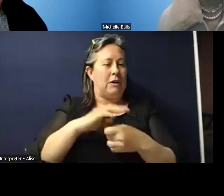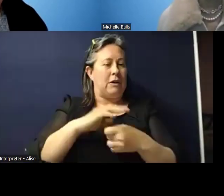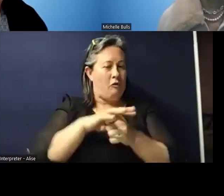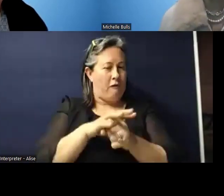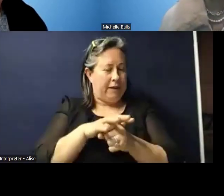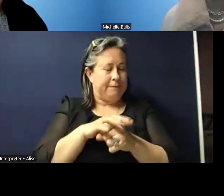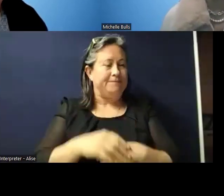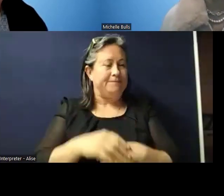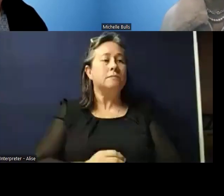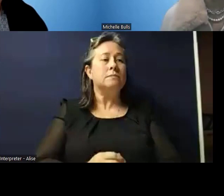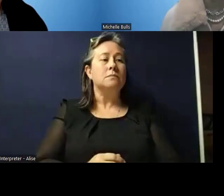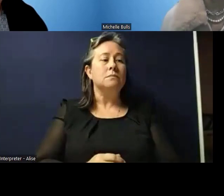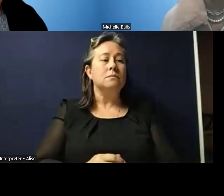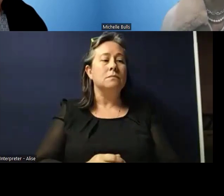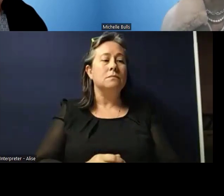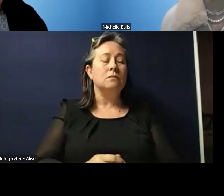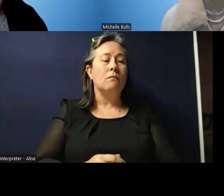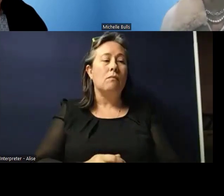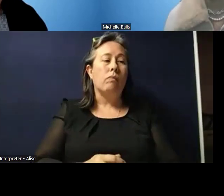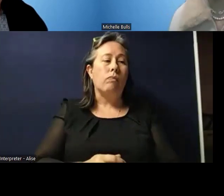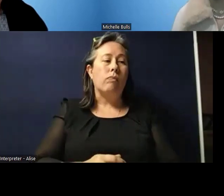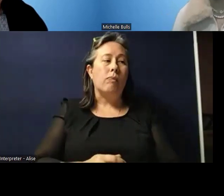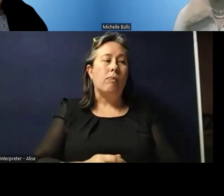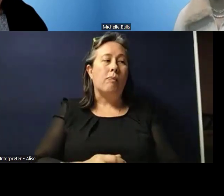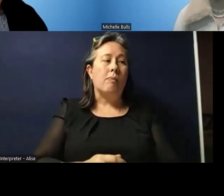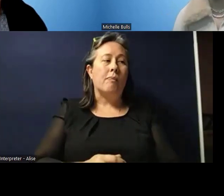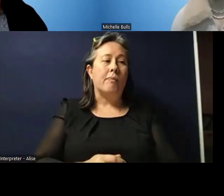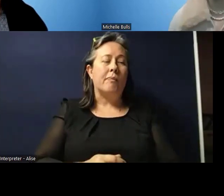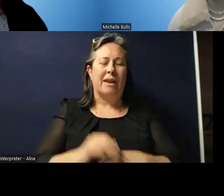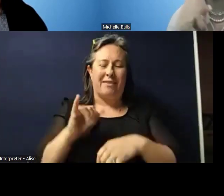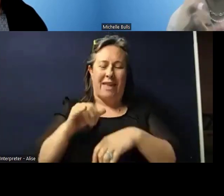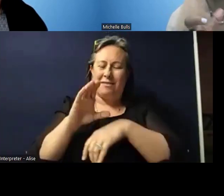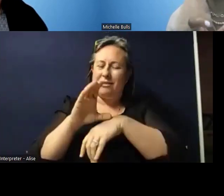And the consulting piece is very interesting.